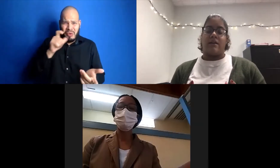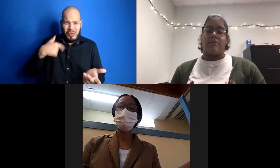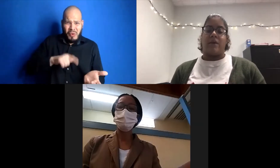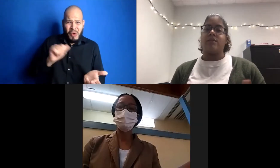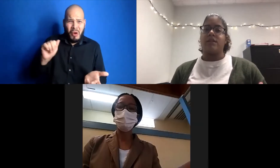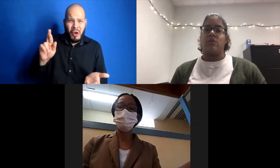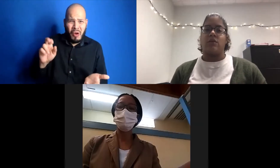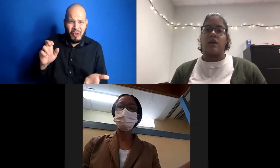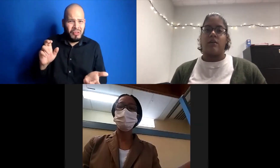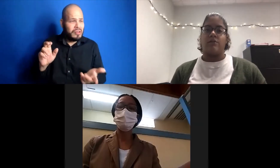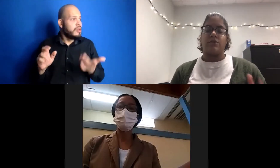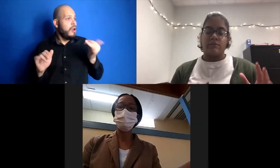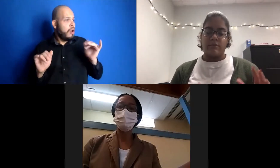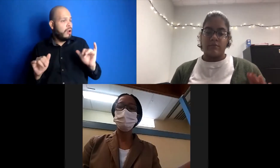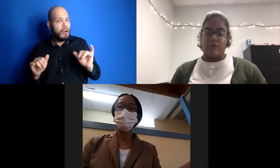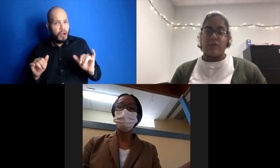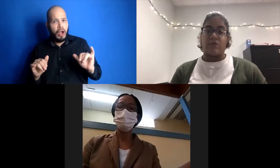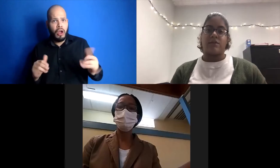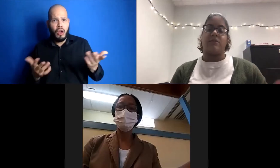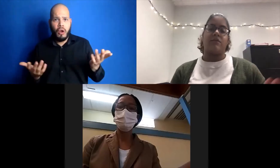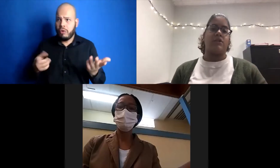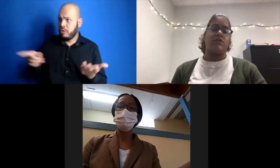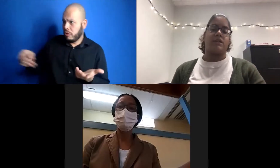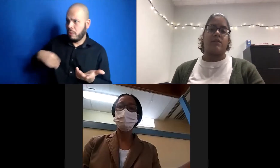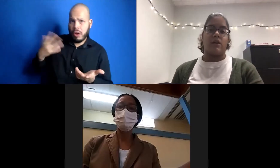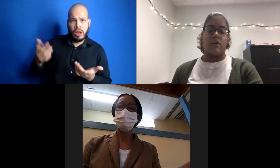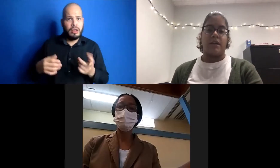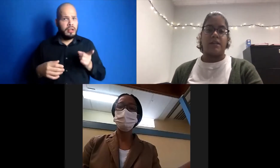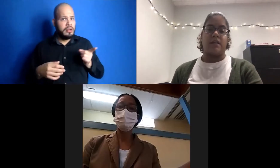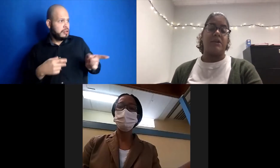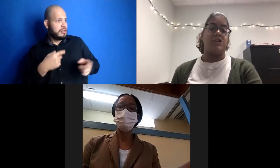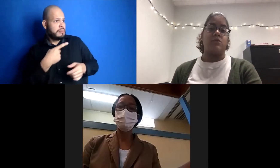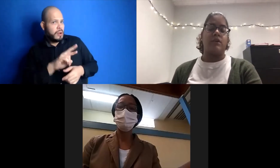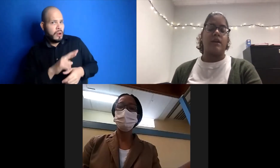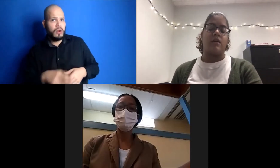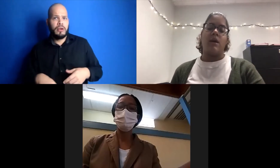I went to Stonehill College first before I transferred to RIT my junior year